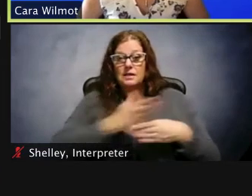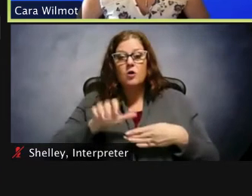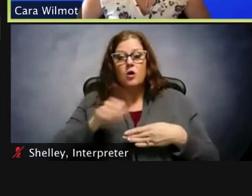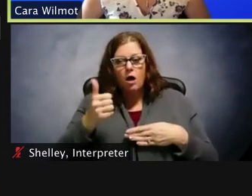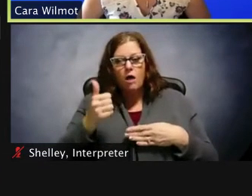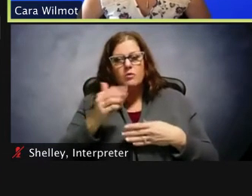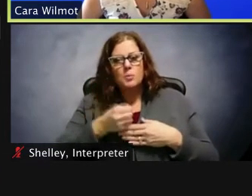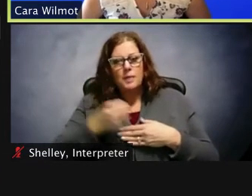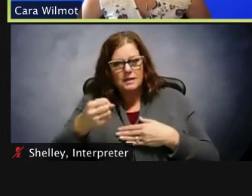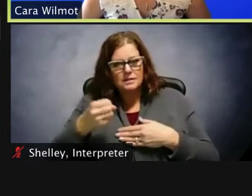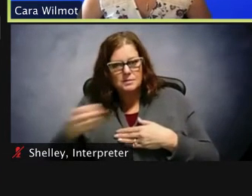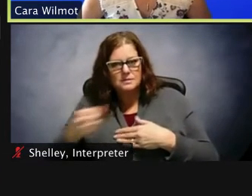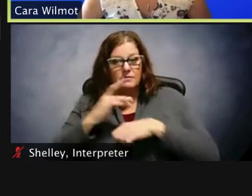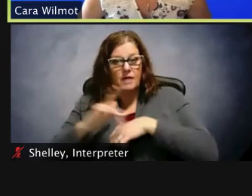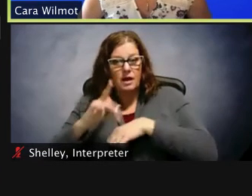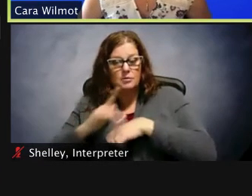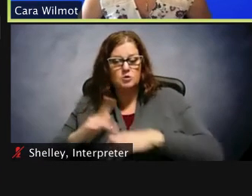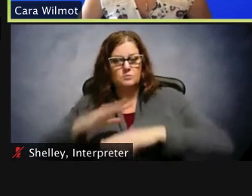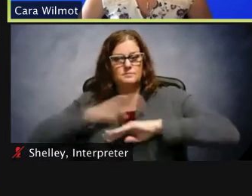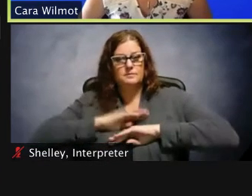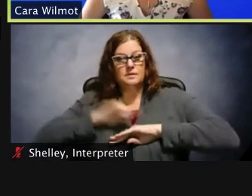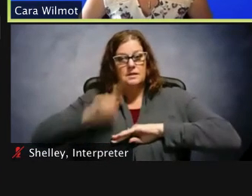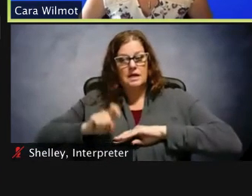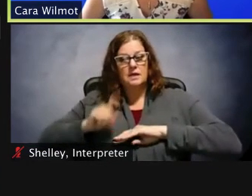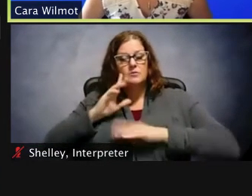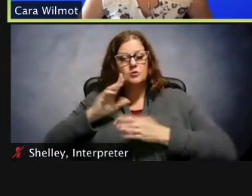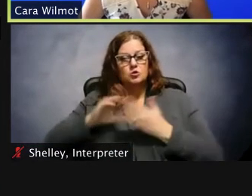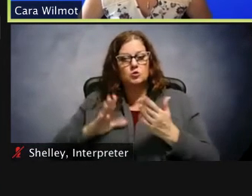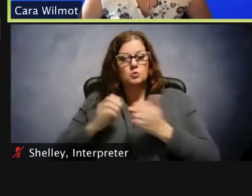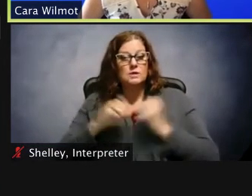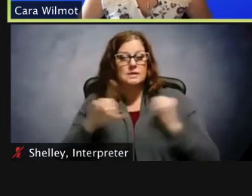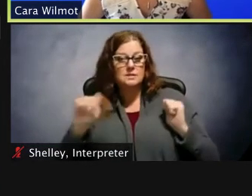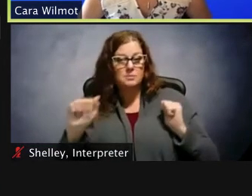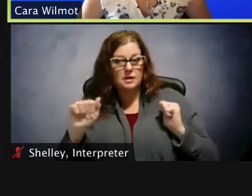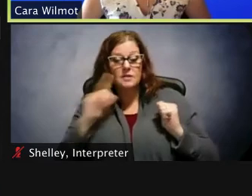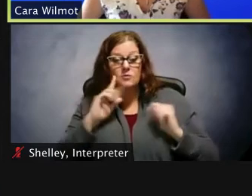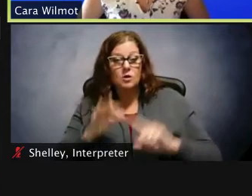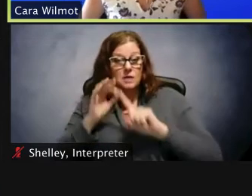is available to meet the needs of students with disabilities for special education and